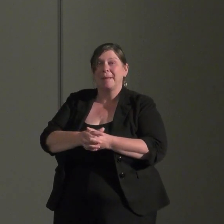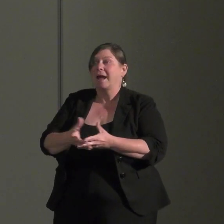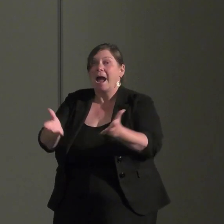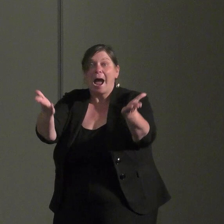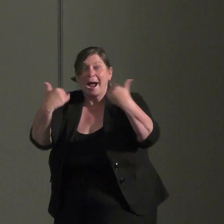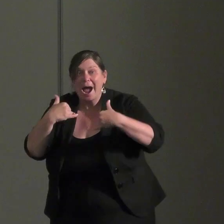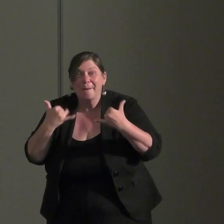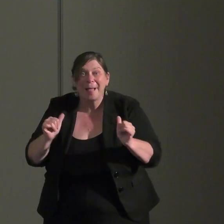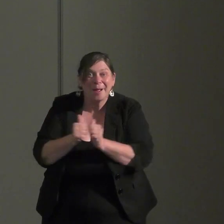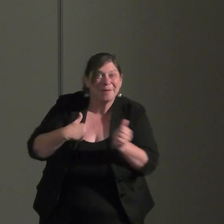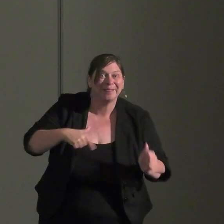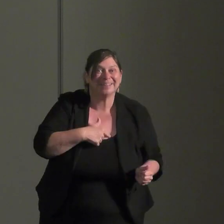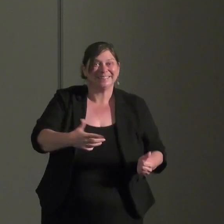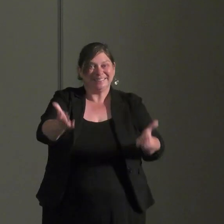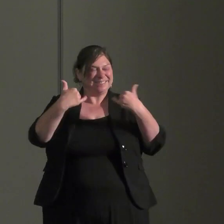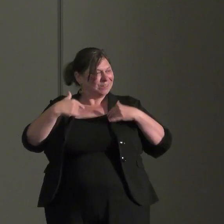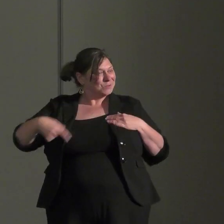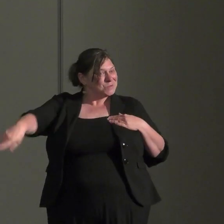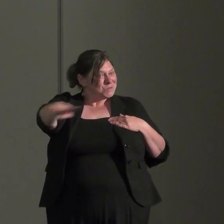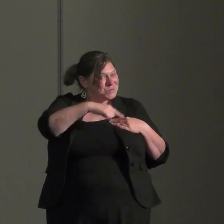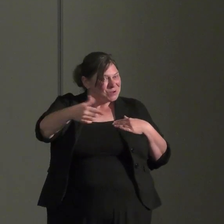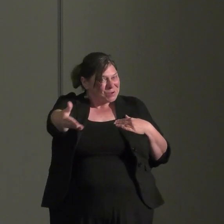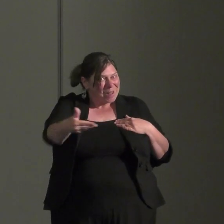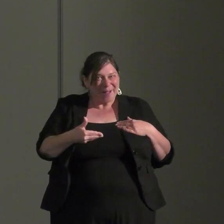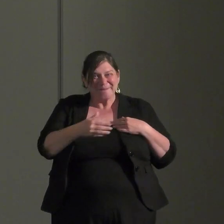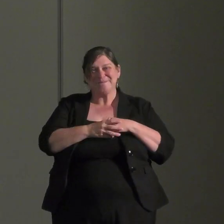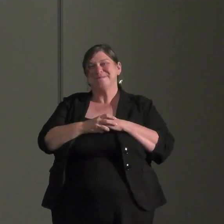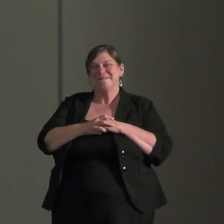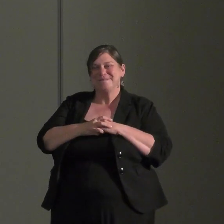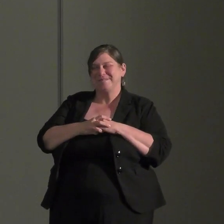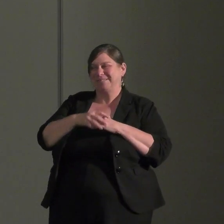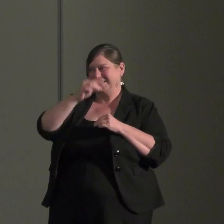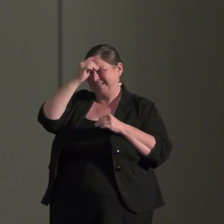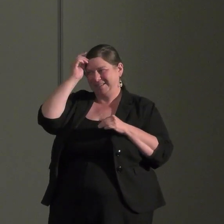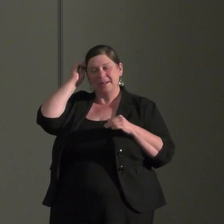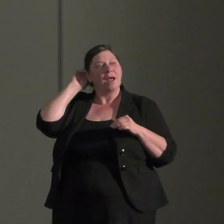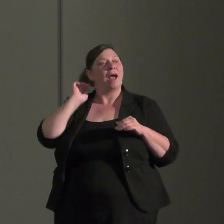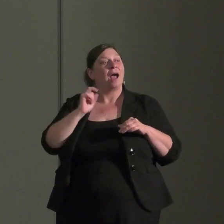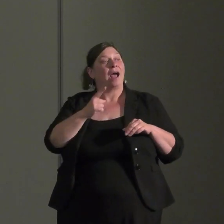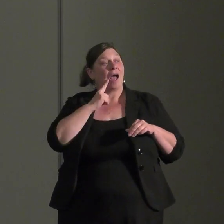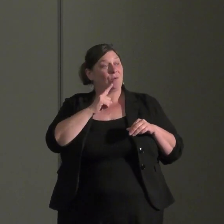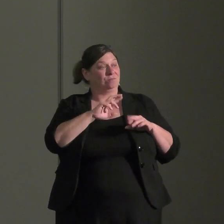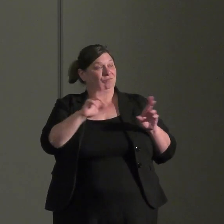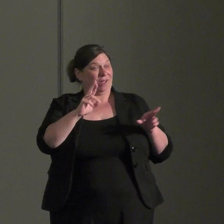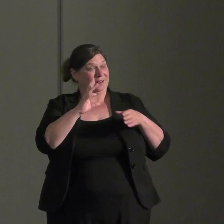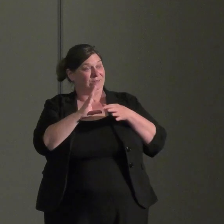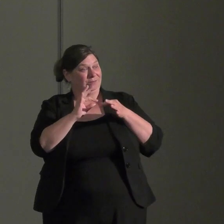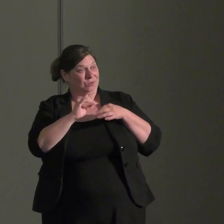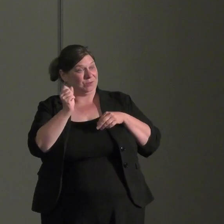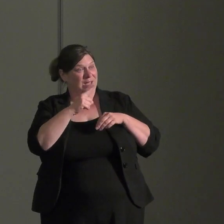date with us everyone is welcome. >> MIKE: We have a few minutes